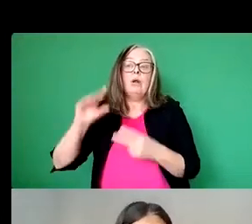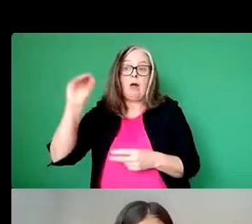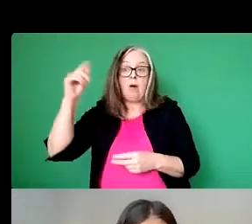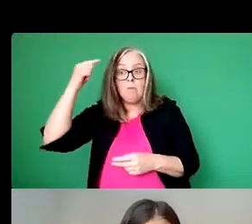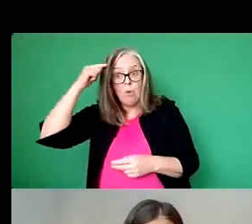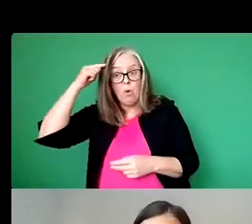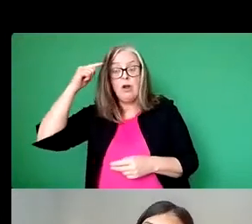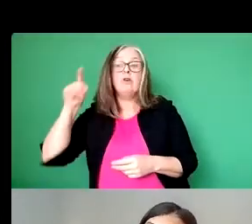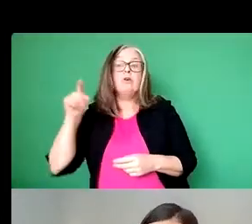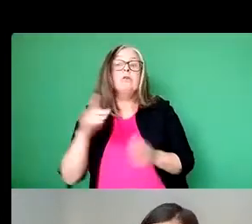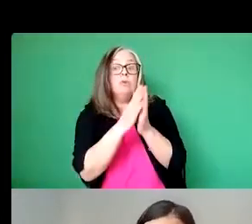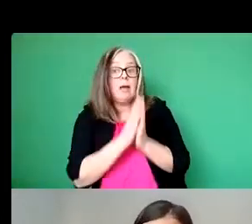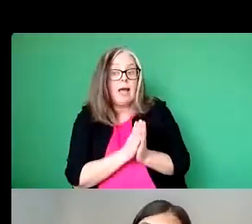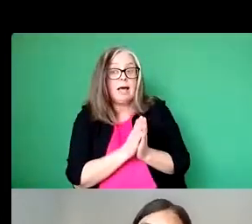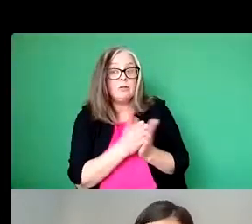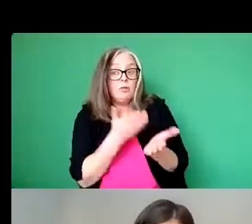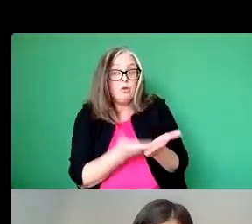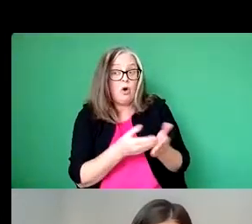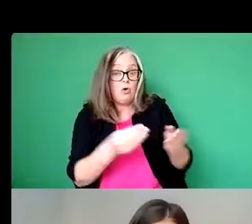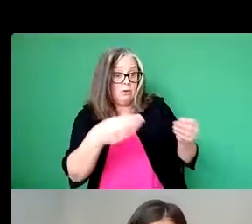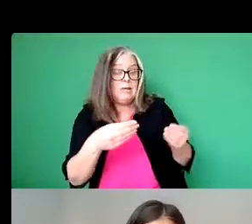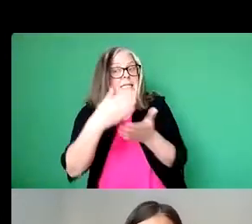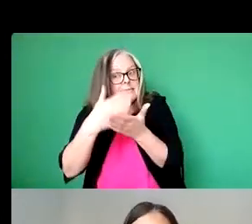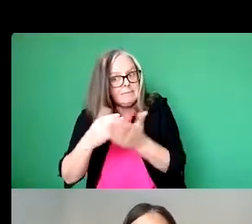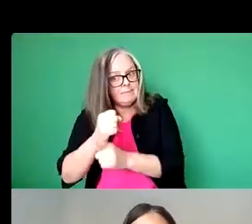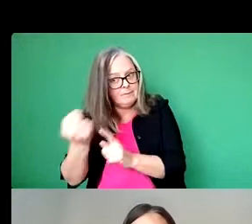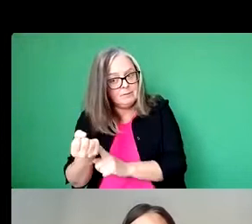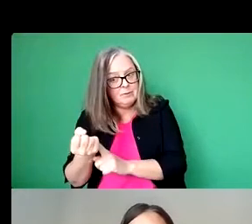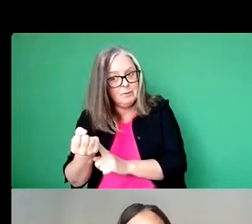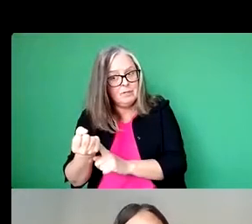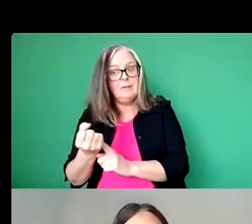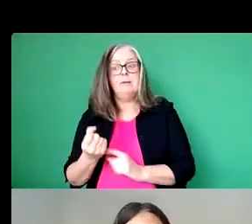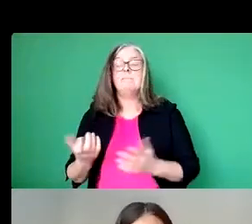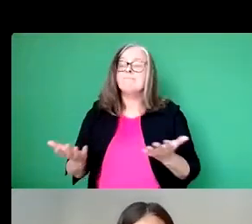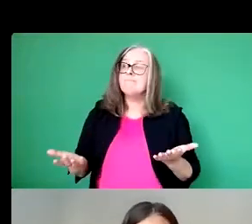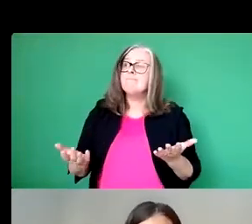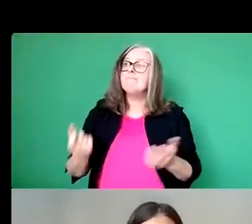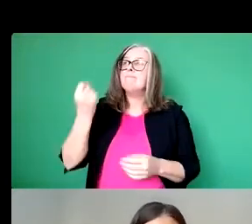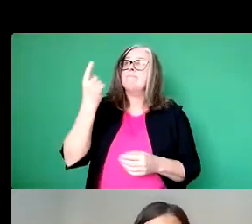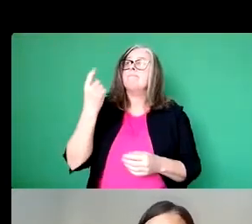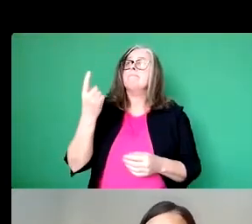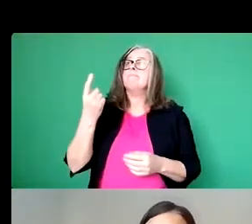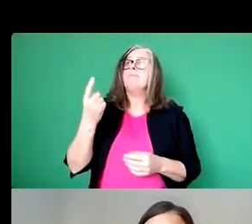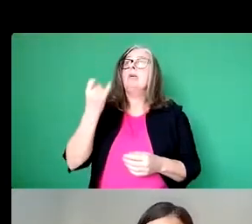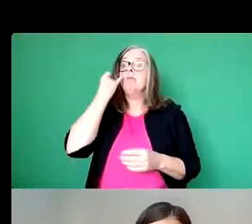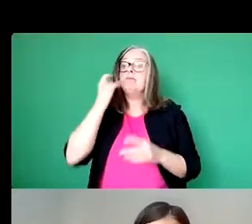documentation again in certain circumstances in a situation where you have a one-time